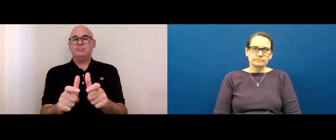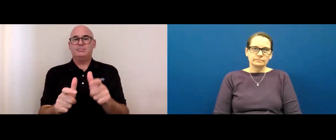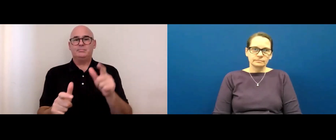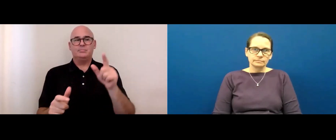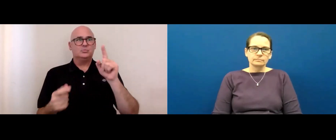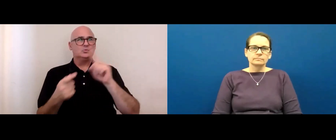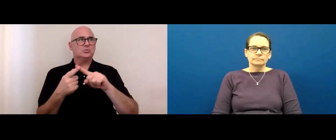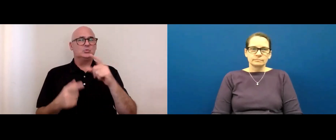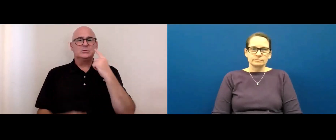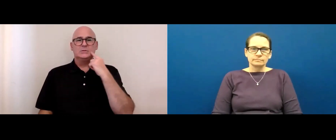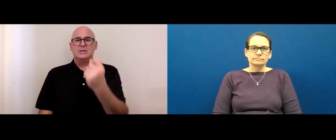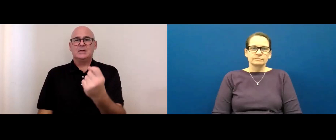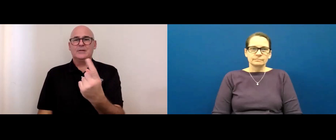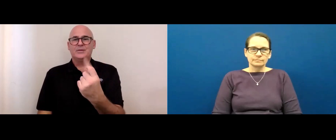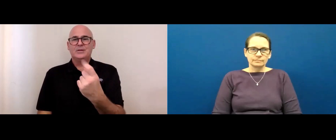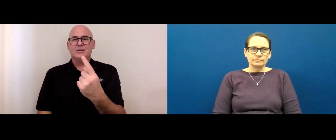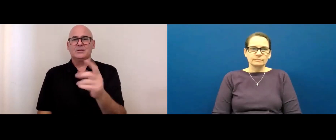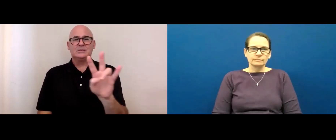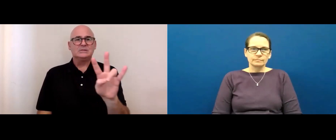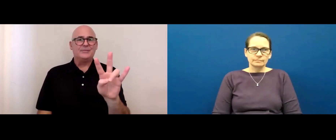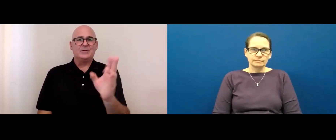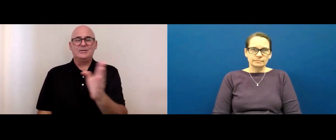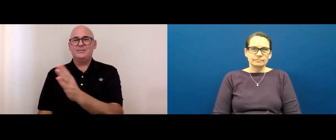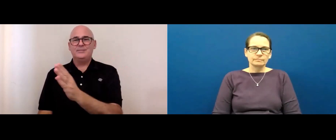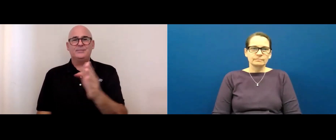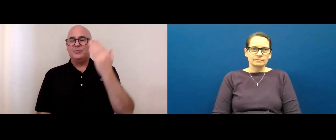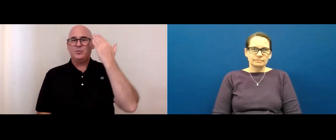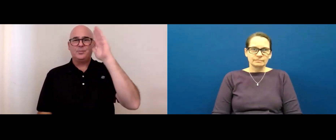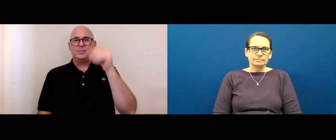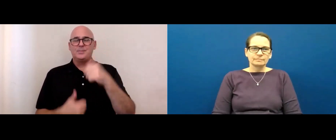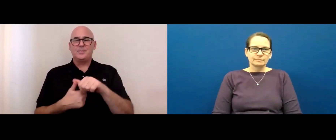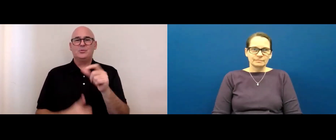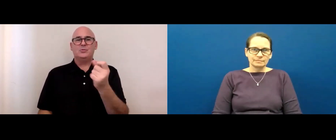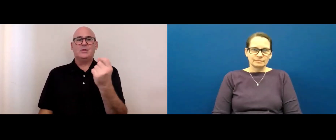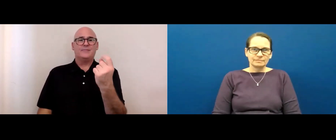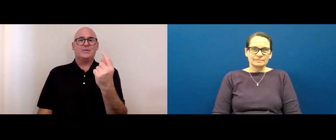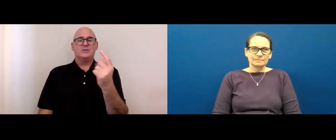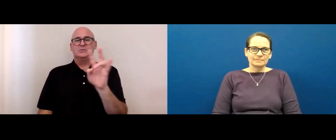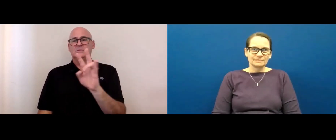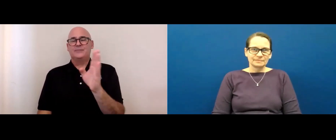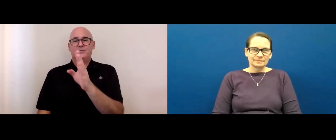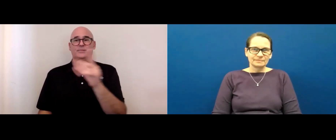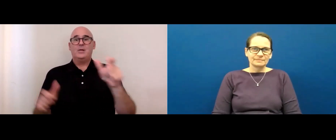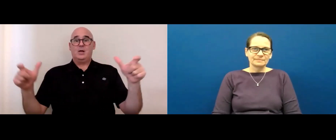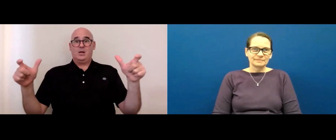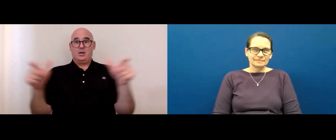number of commissioners reduced to I believe it was 11 somewhere between seven and eleven